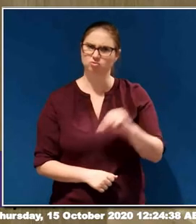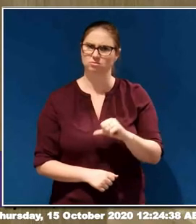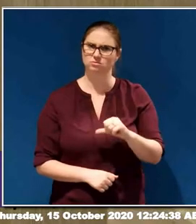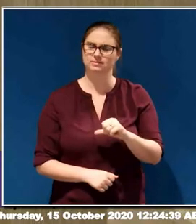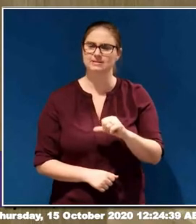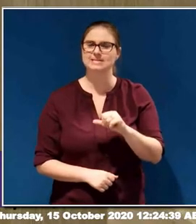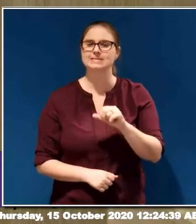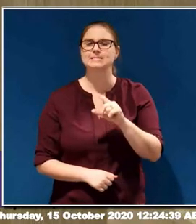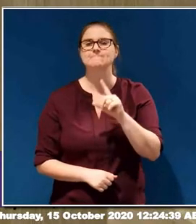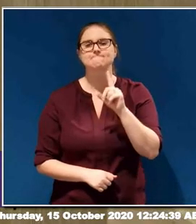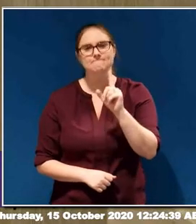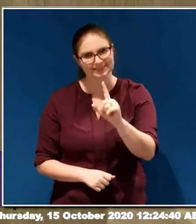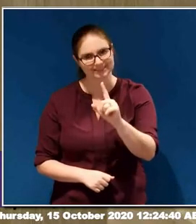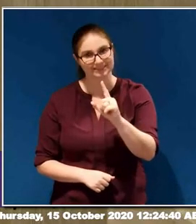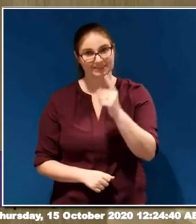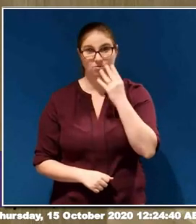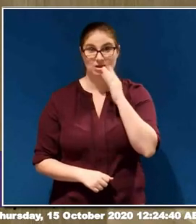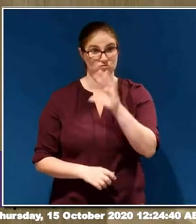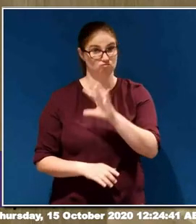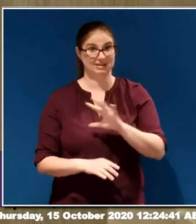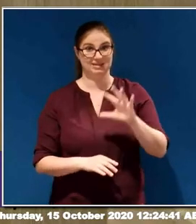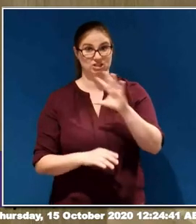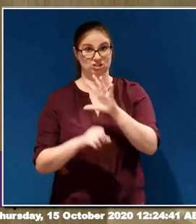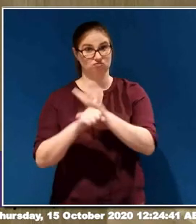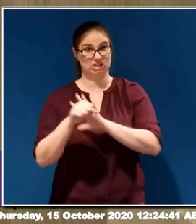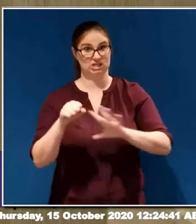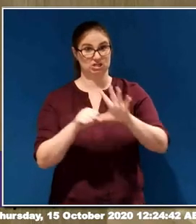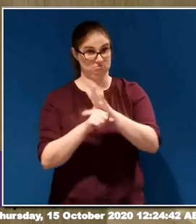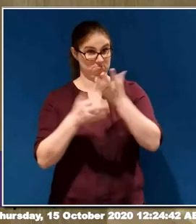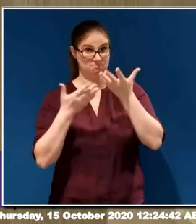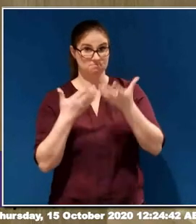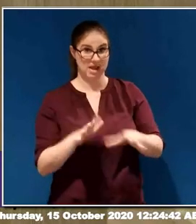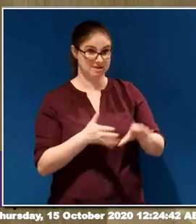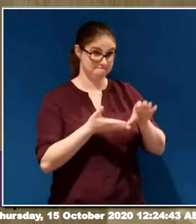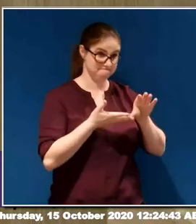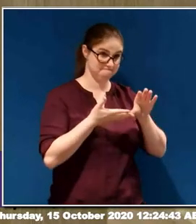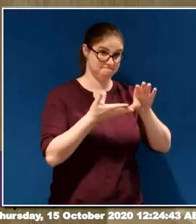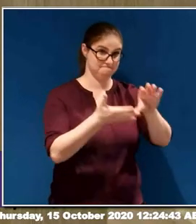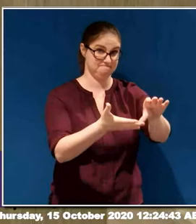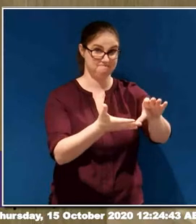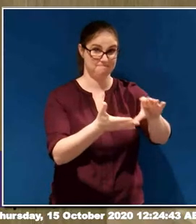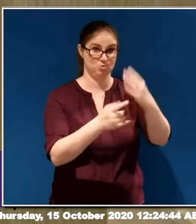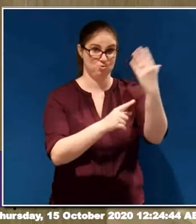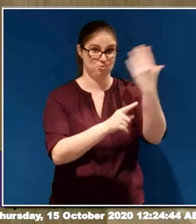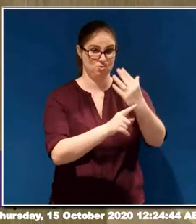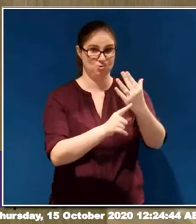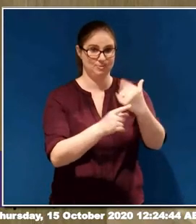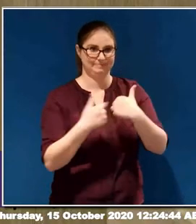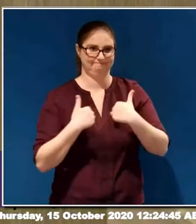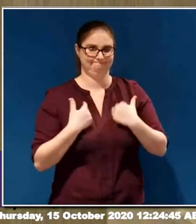the allocation, I guess we don't have control over what happens. OK.